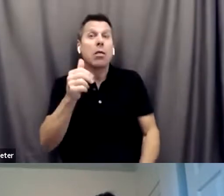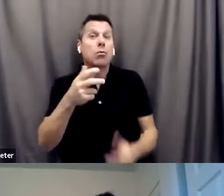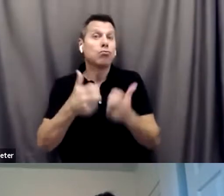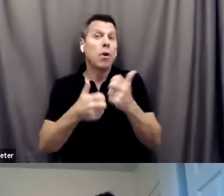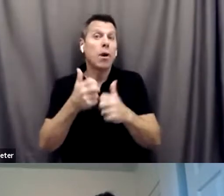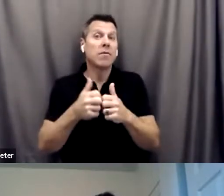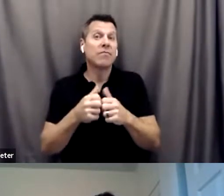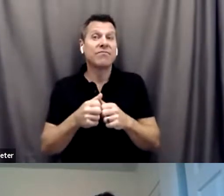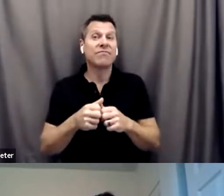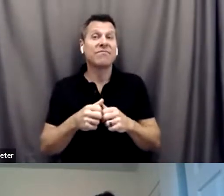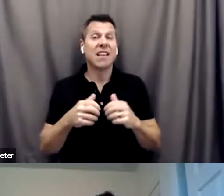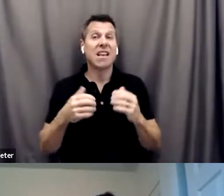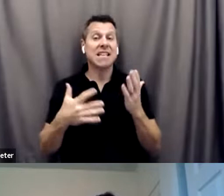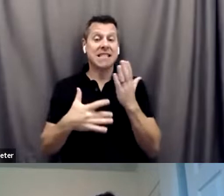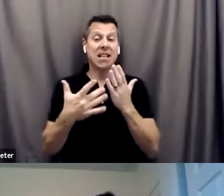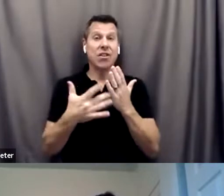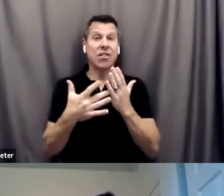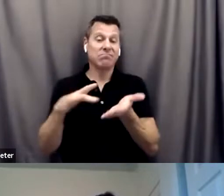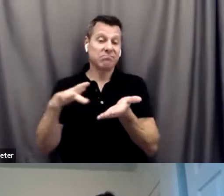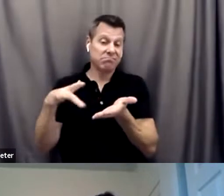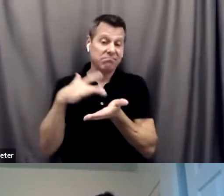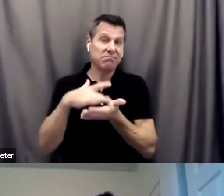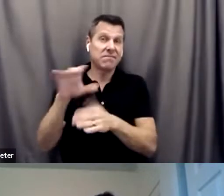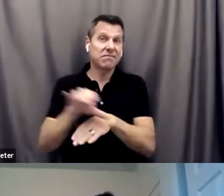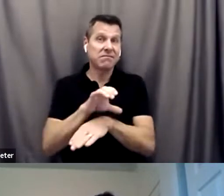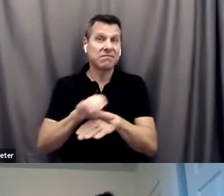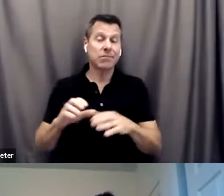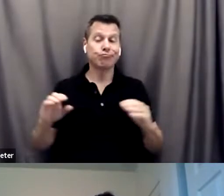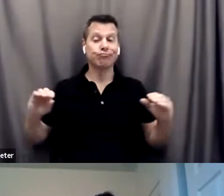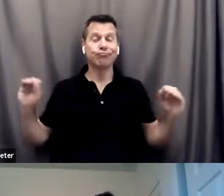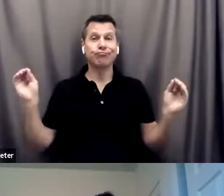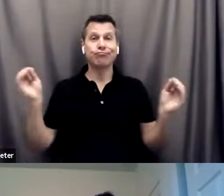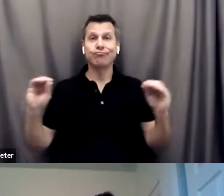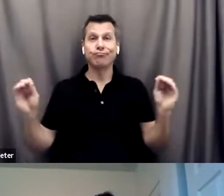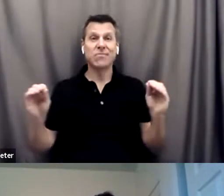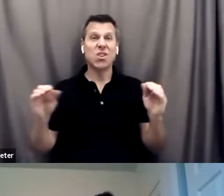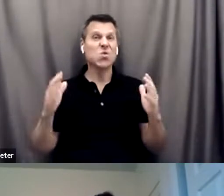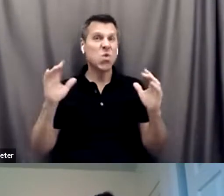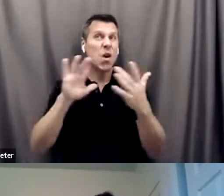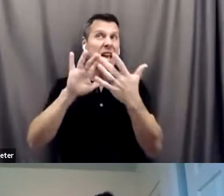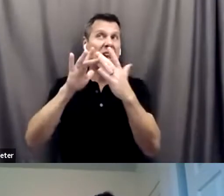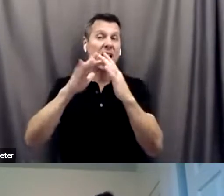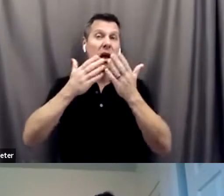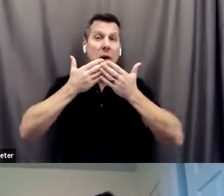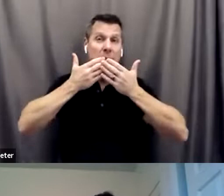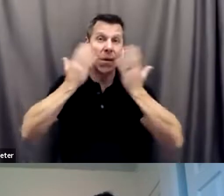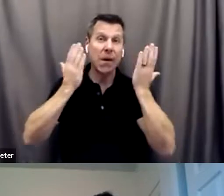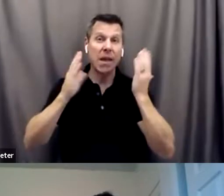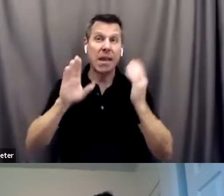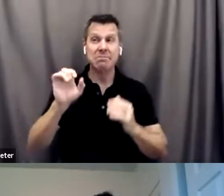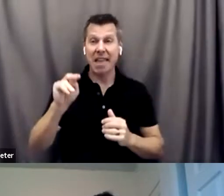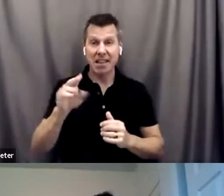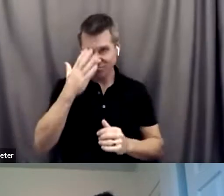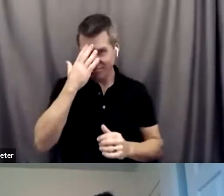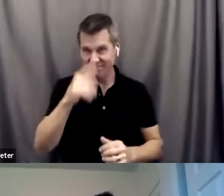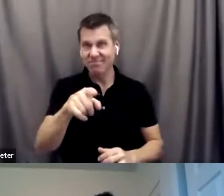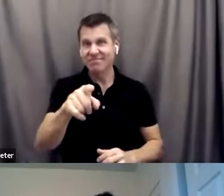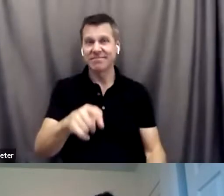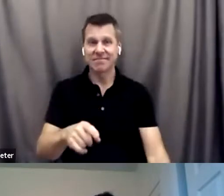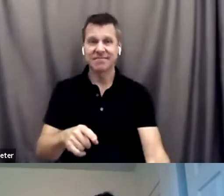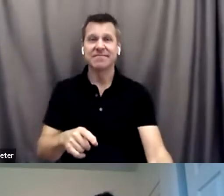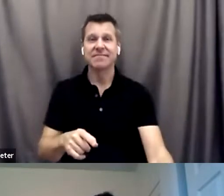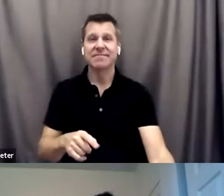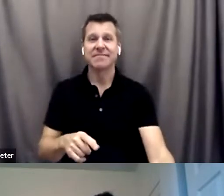that technology. Many of them they didn't have the internet, or director of veteran also. But kudos for him, he actually had a